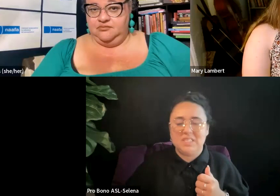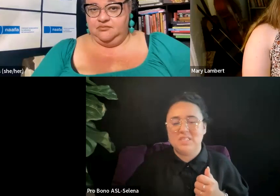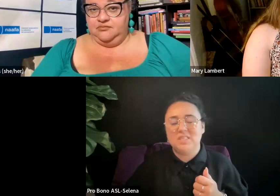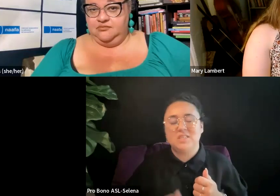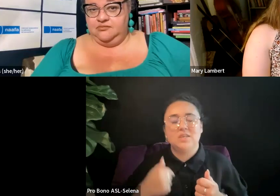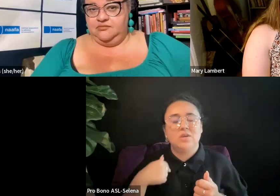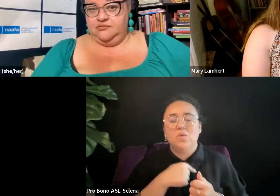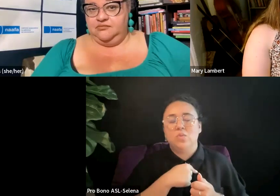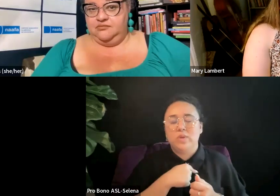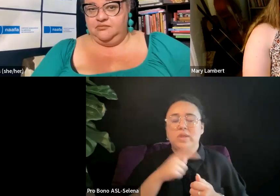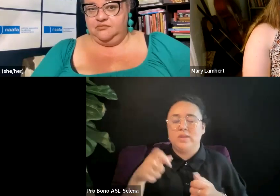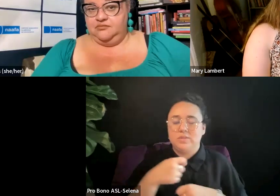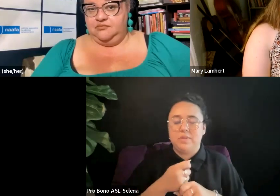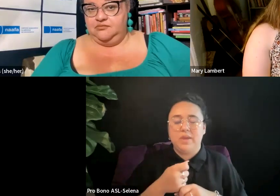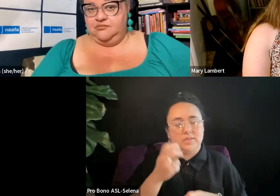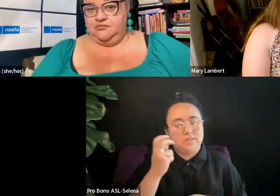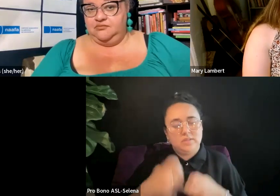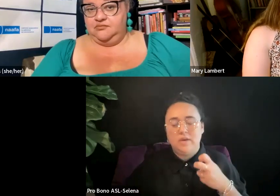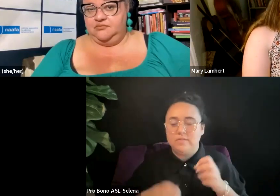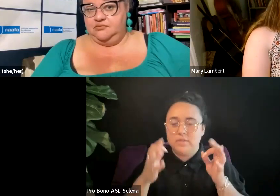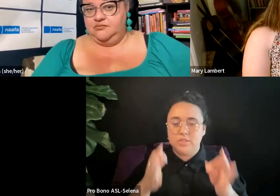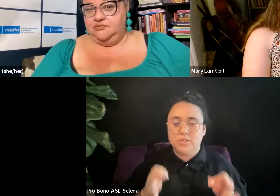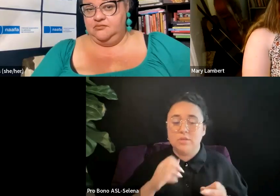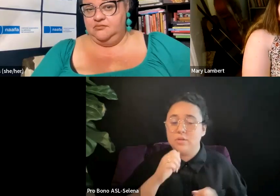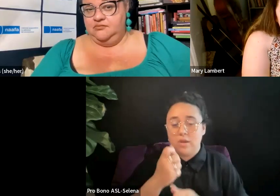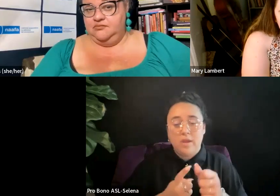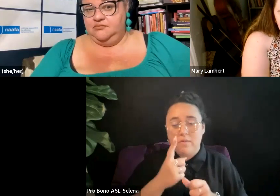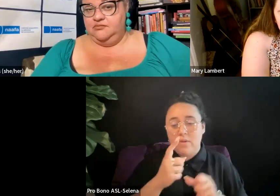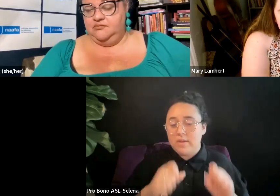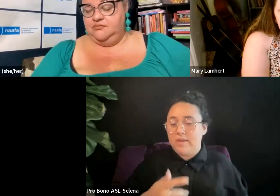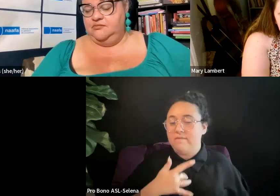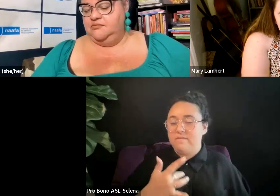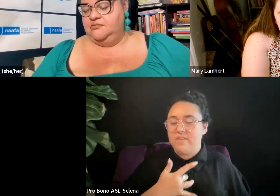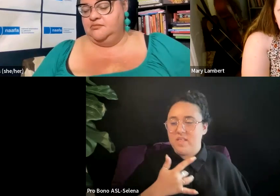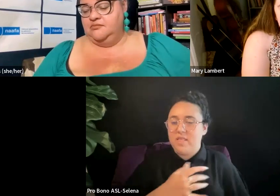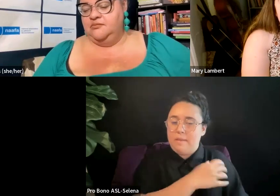and not everybody has the luxury of feeling empowered. Do you know what I mean?